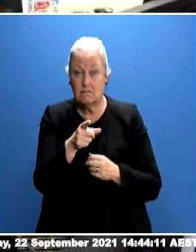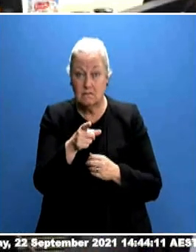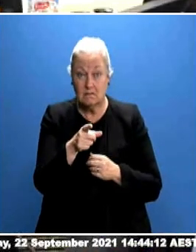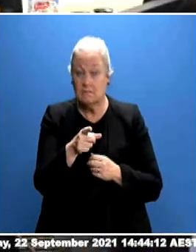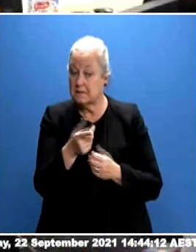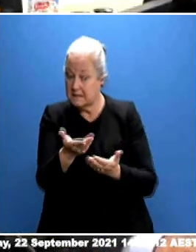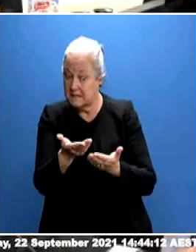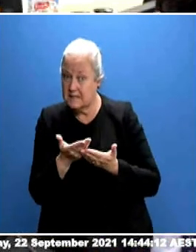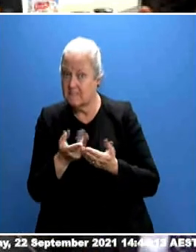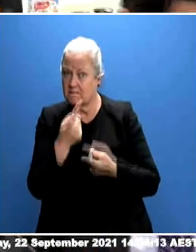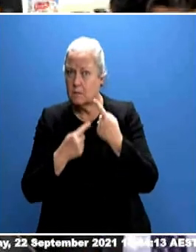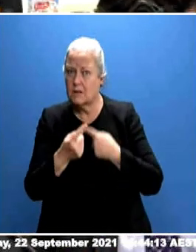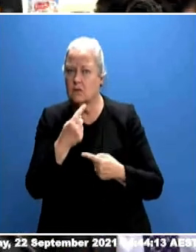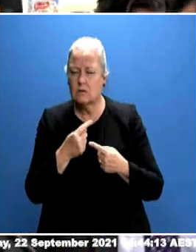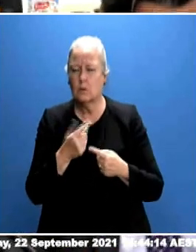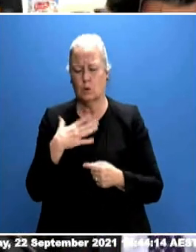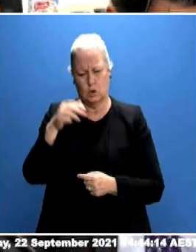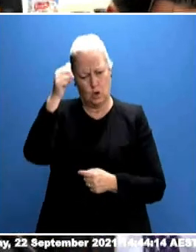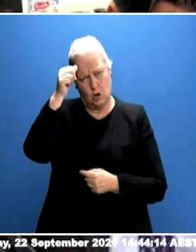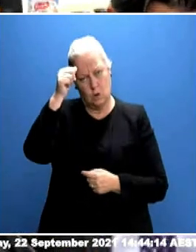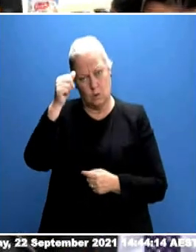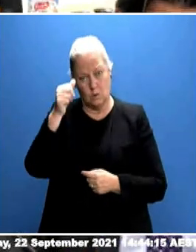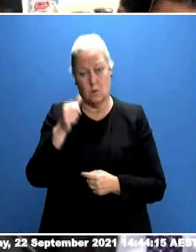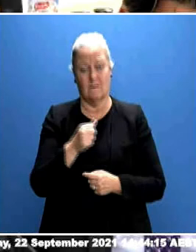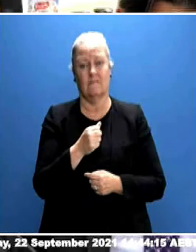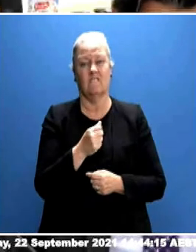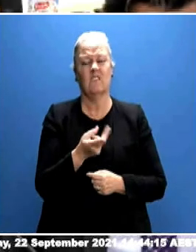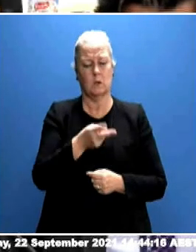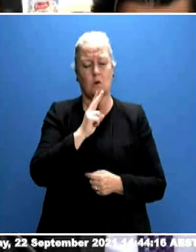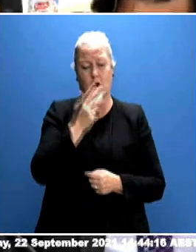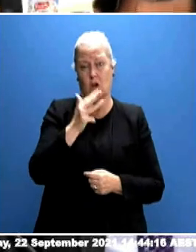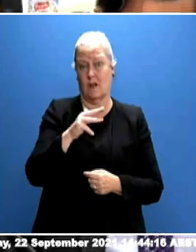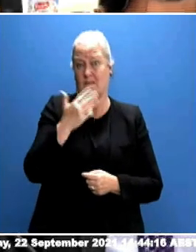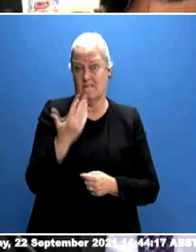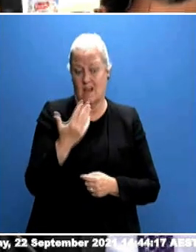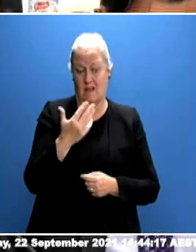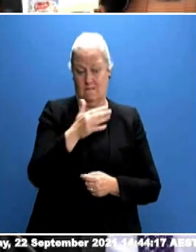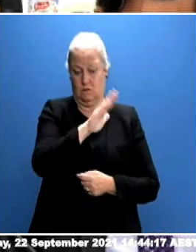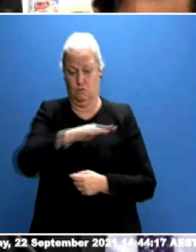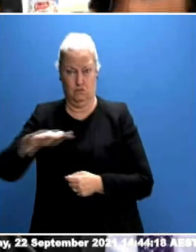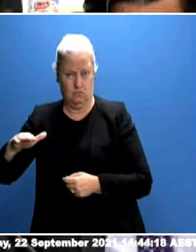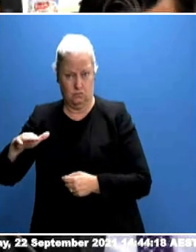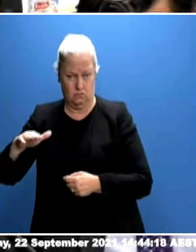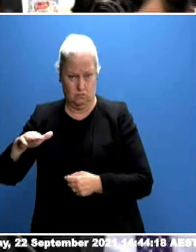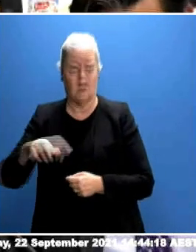That is, how many times each of those 295 children went to Kath French,